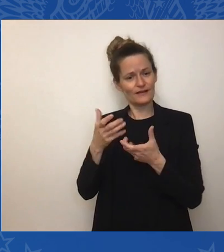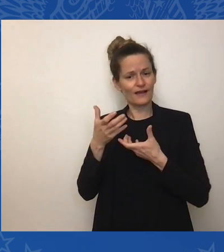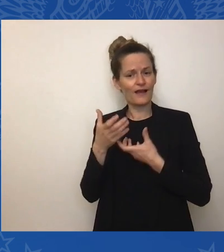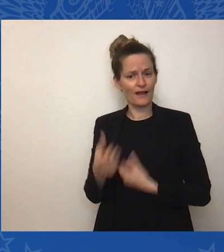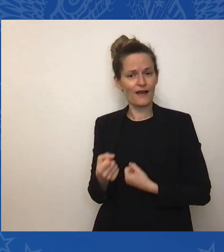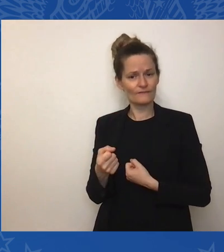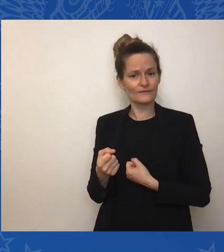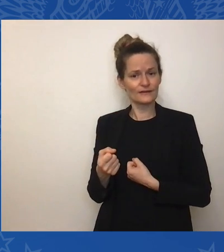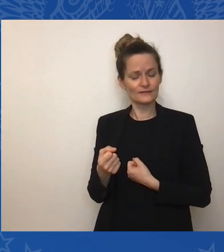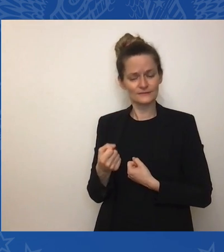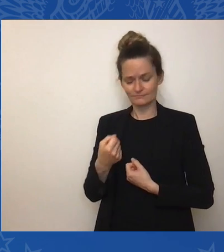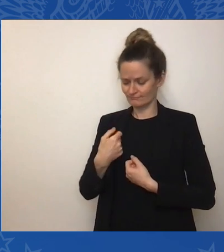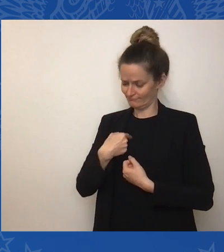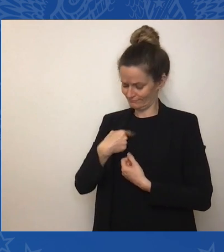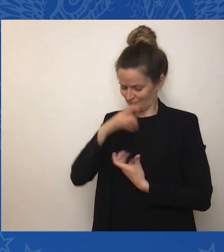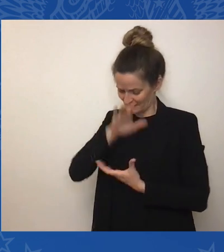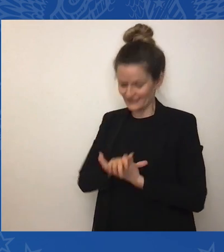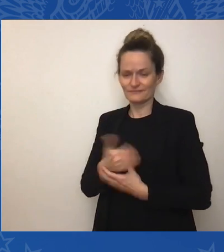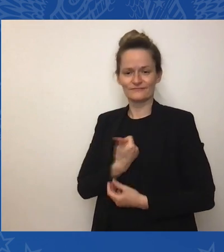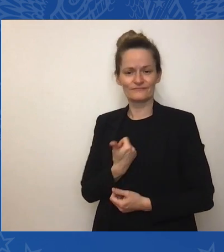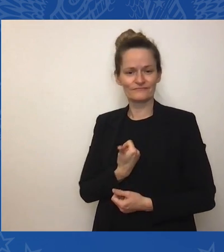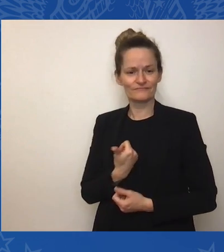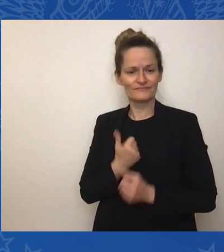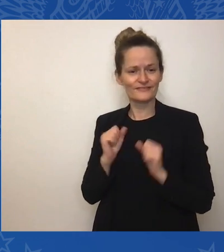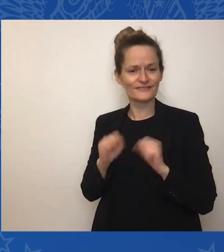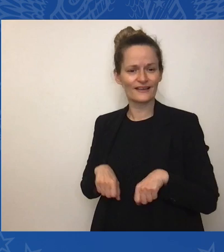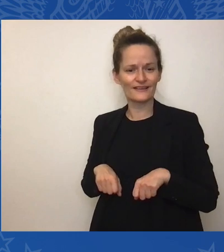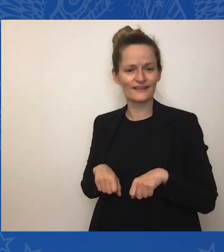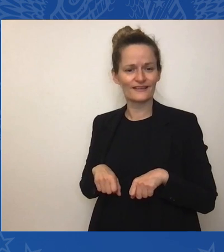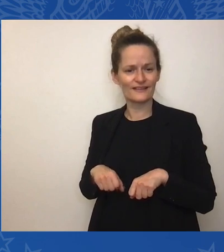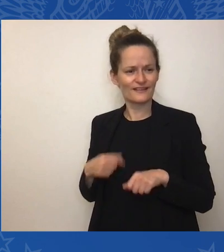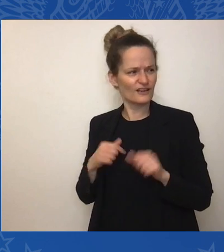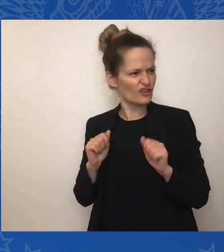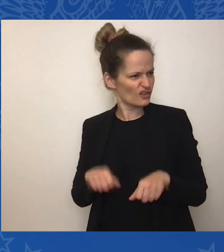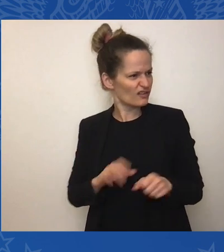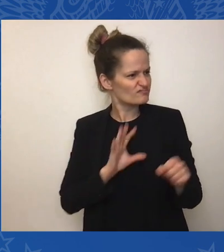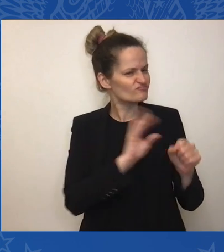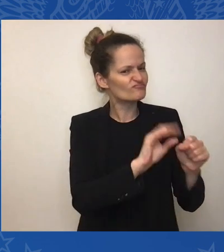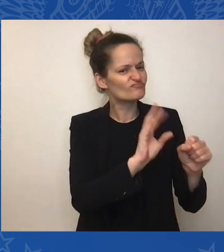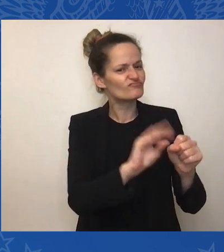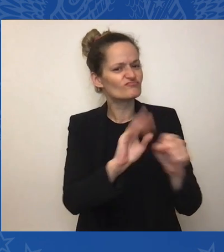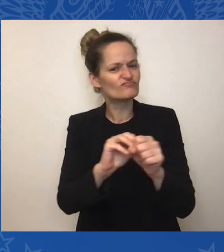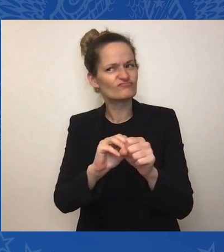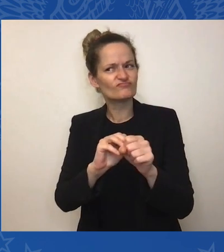because I believed I could make a difference. My sister Valerie and I come from very modest backgrounds.